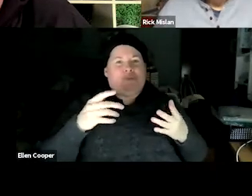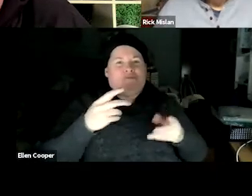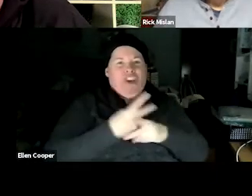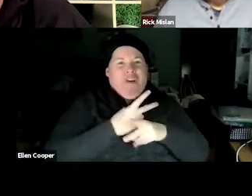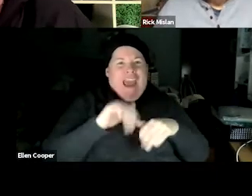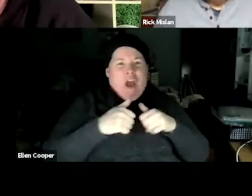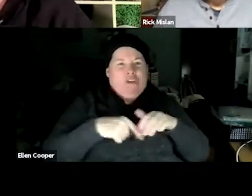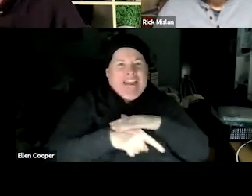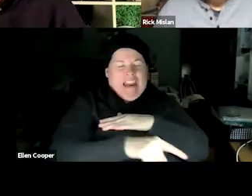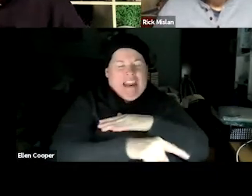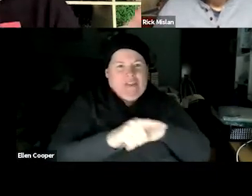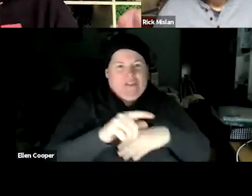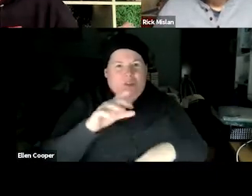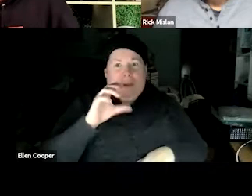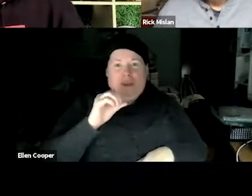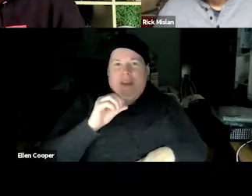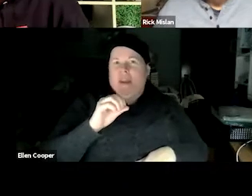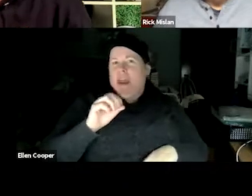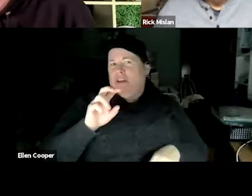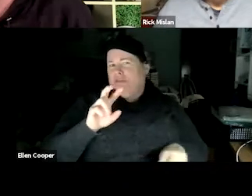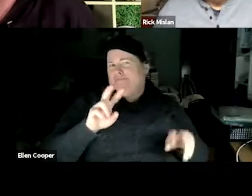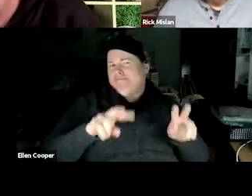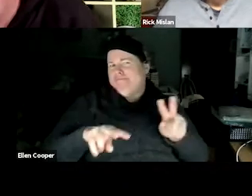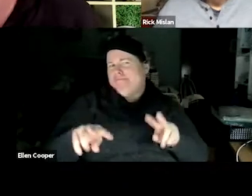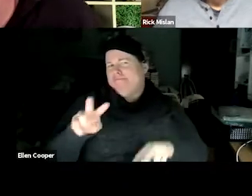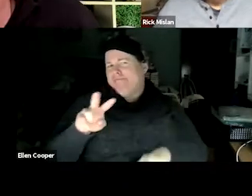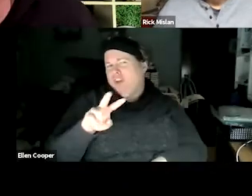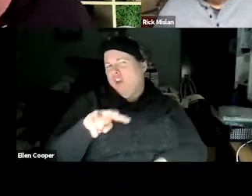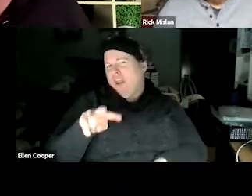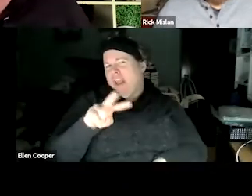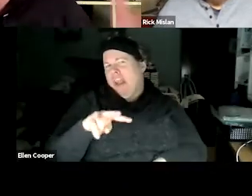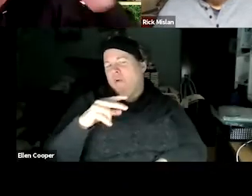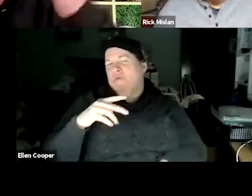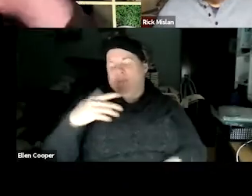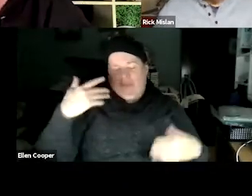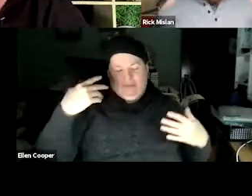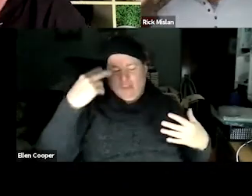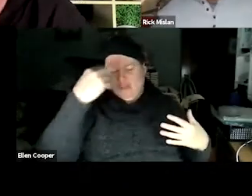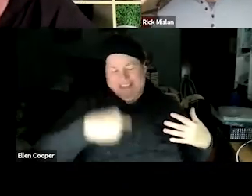the booth and of course you're sizing them up based on you know what they look like. Rick Mislan: So all your messages to